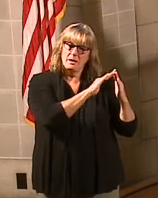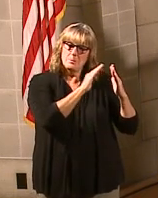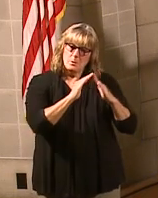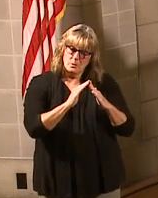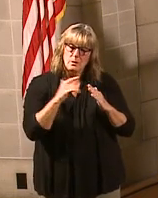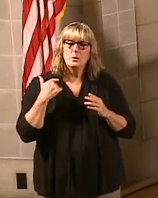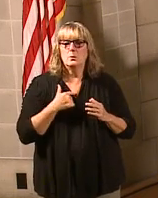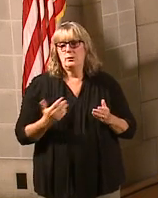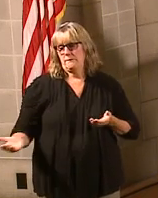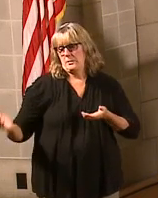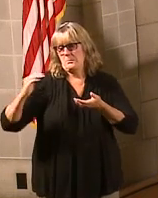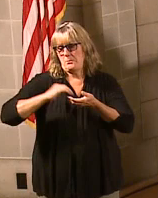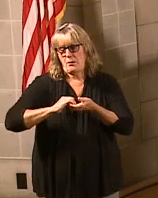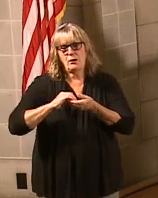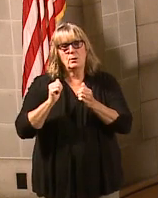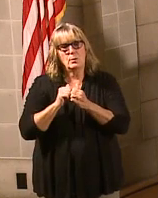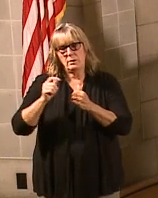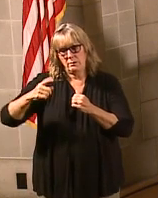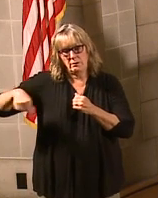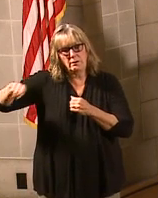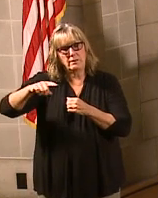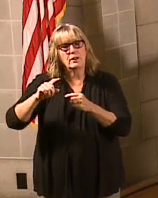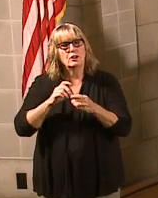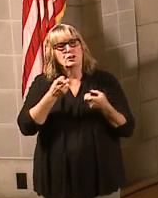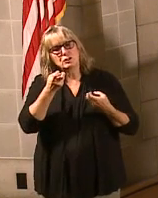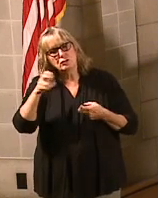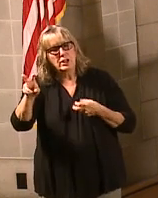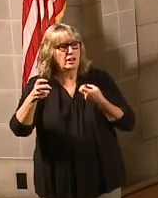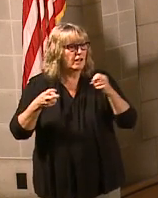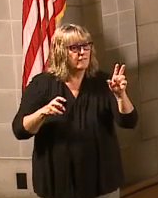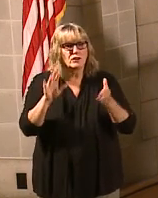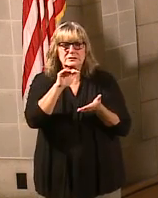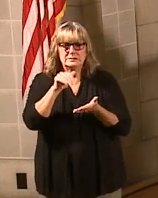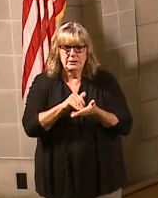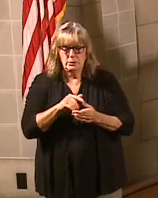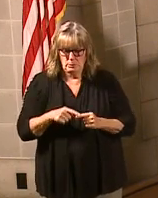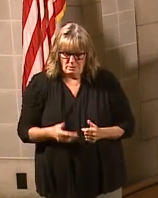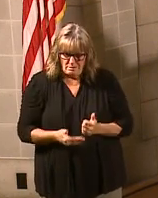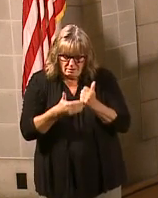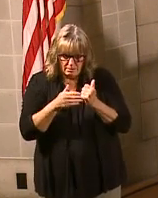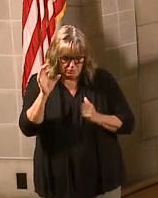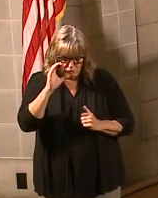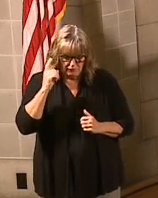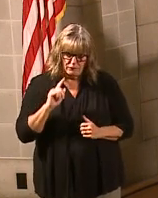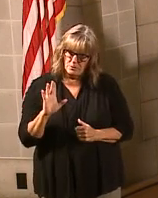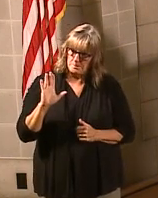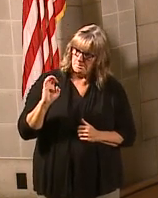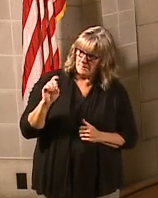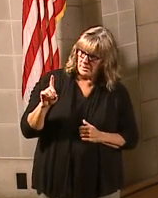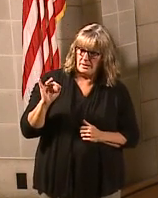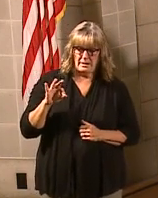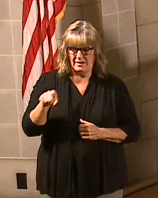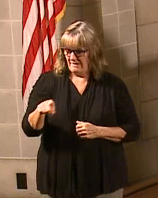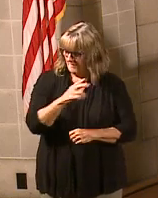TO HELP ALLEVIATE SOME BURDEN FROM THE MEDICAL COMMUNITY, THE